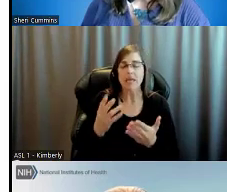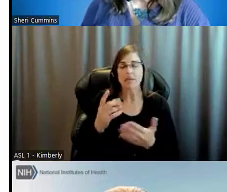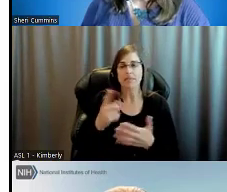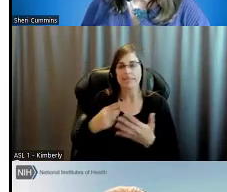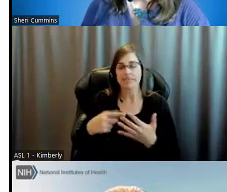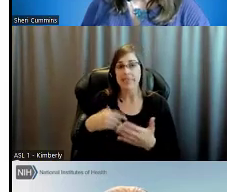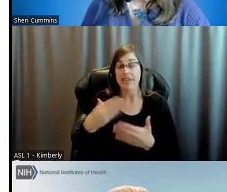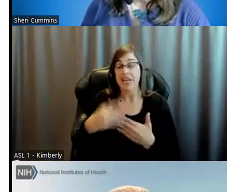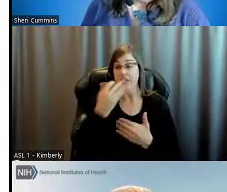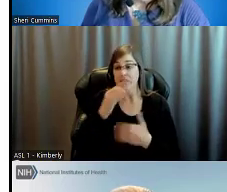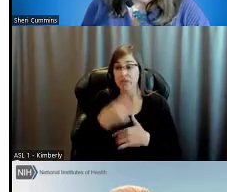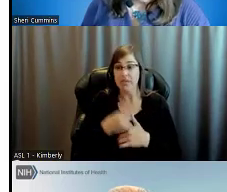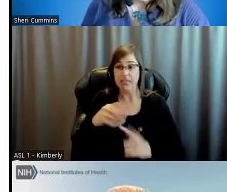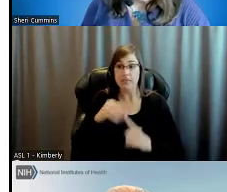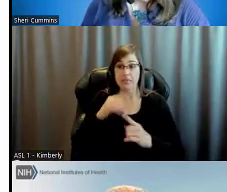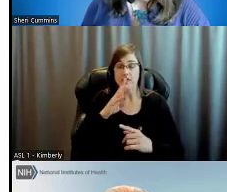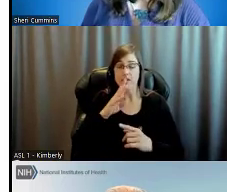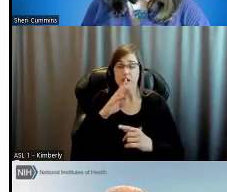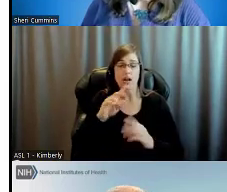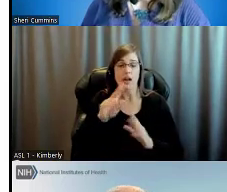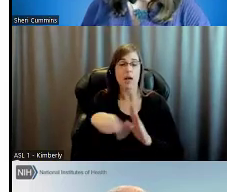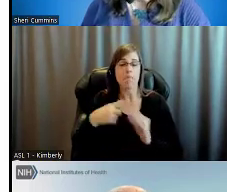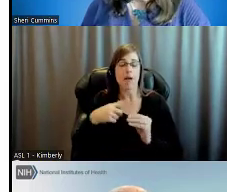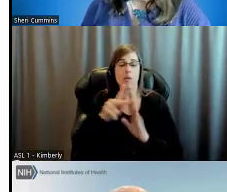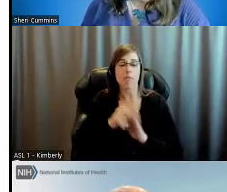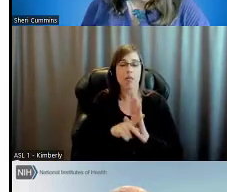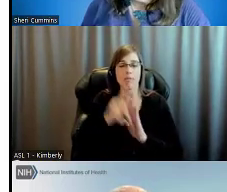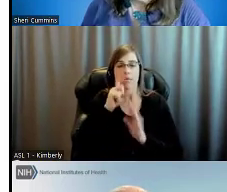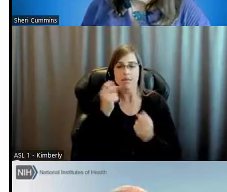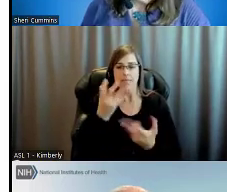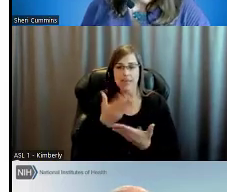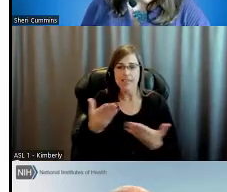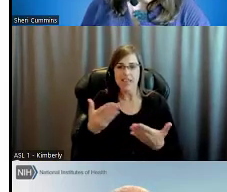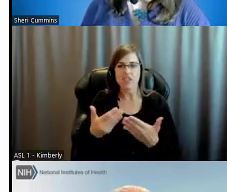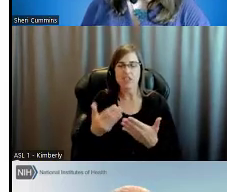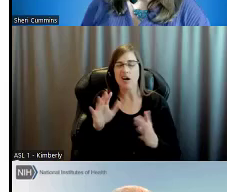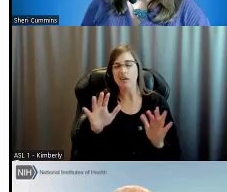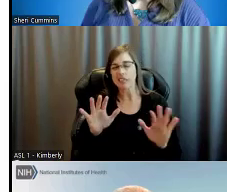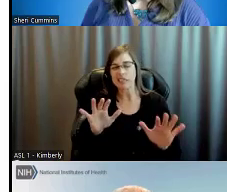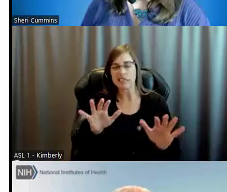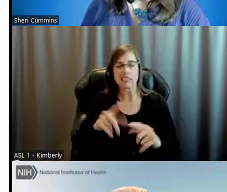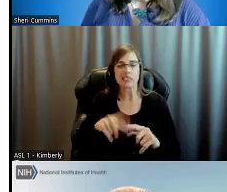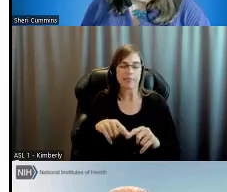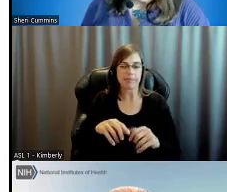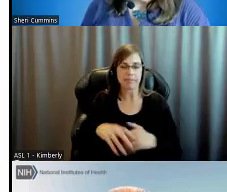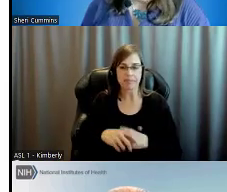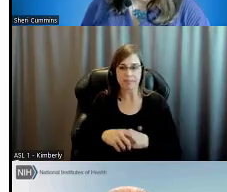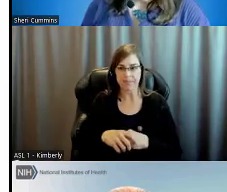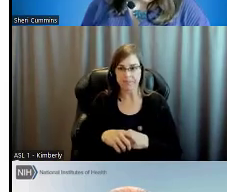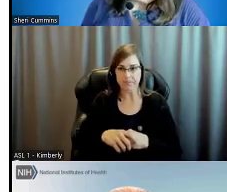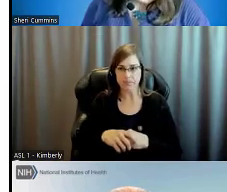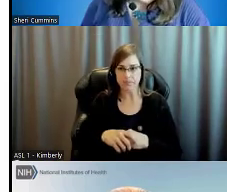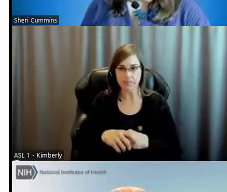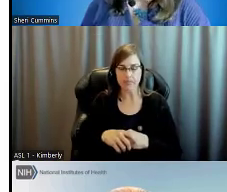especially when we're talking policies because a lot of these things are nuanced. It's okay. Just take a deep breath.